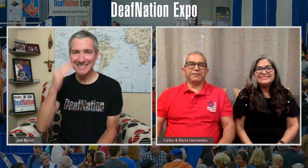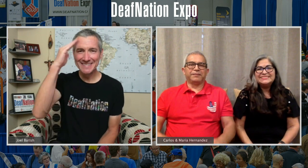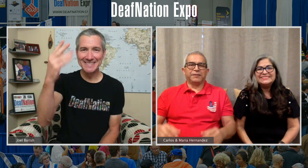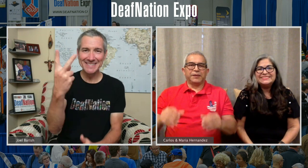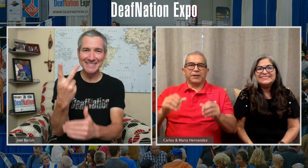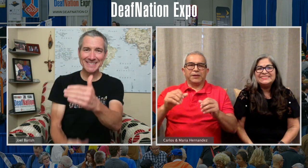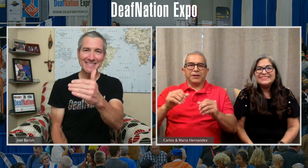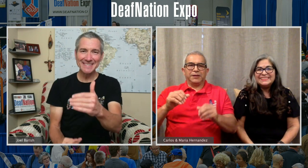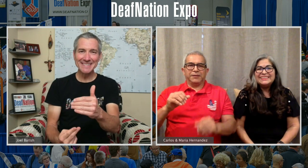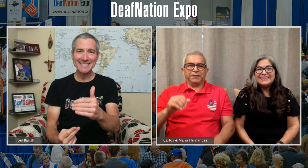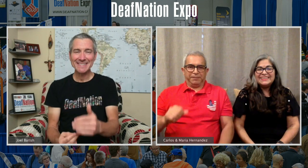Hello to you both!